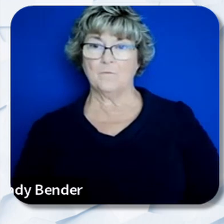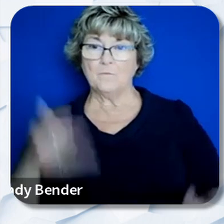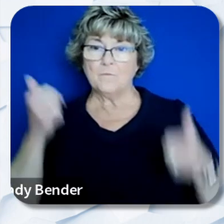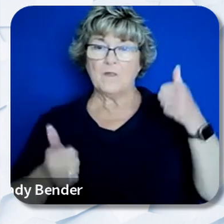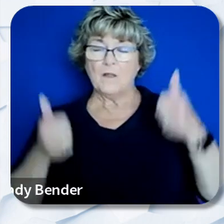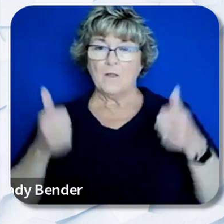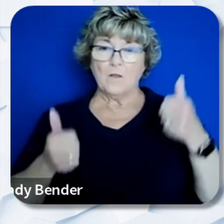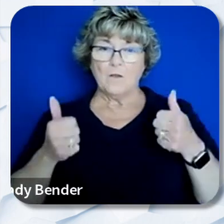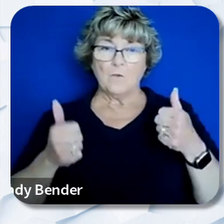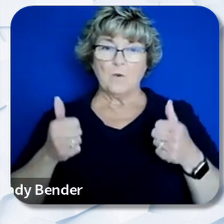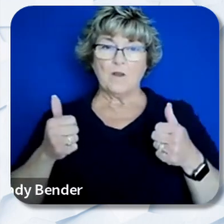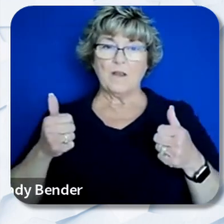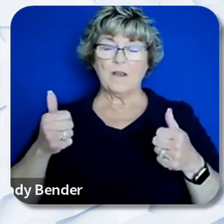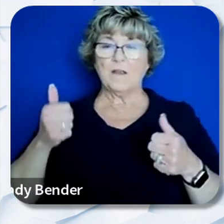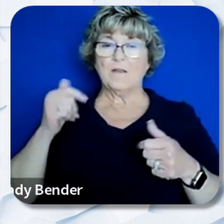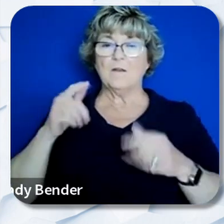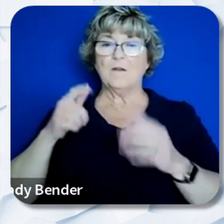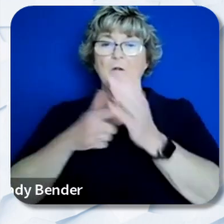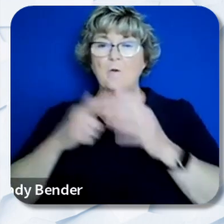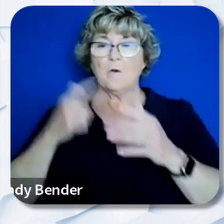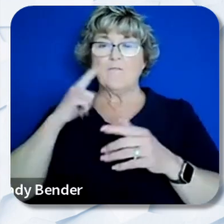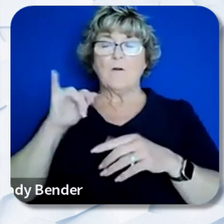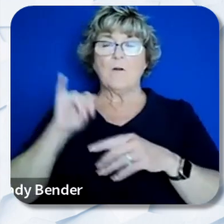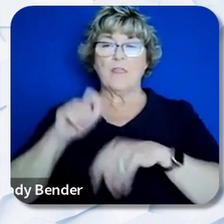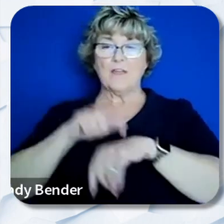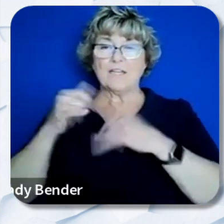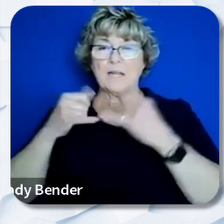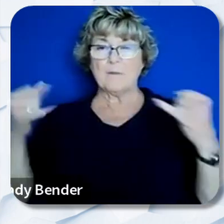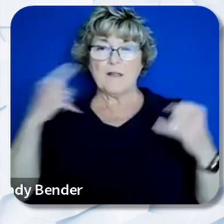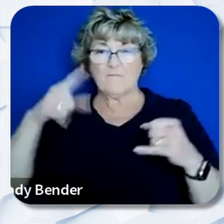refers to the timeline process step by step from now, this summer through November?" We